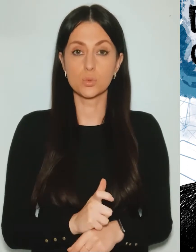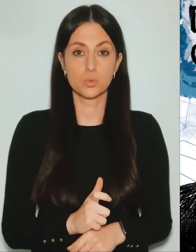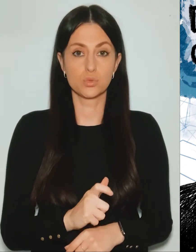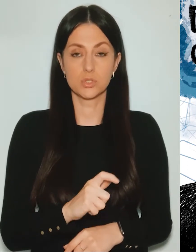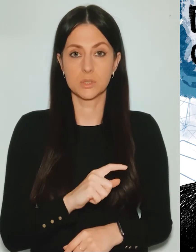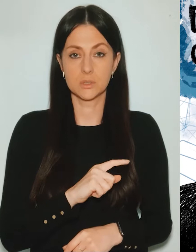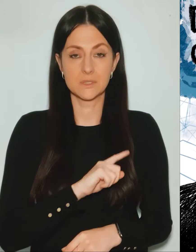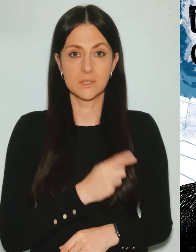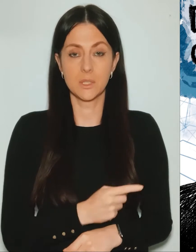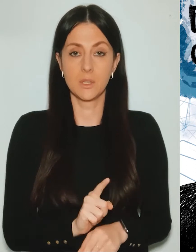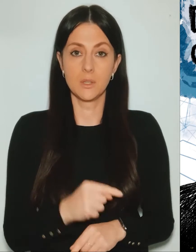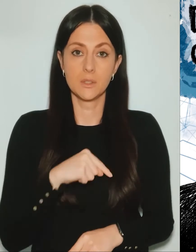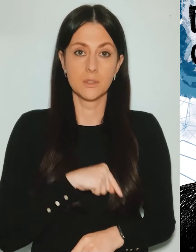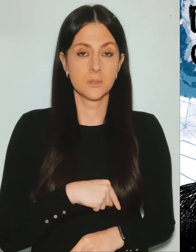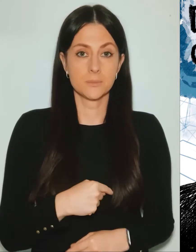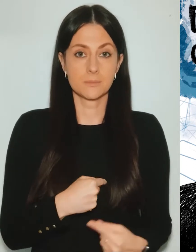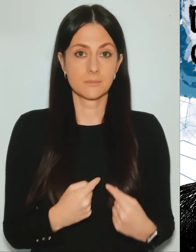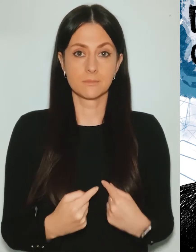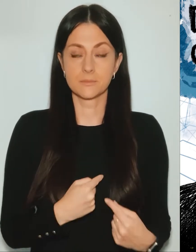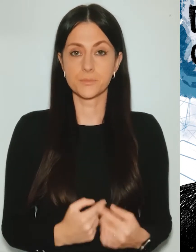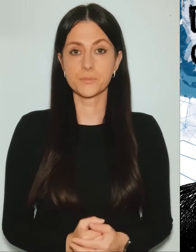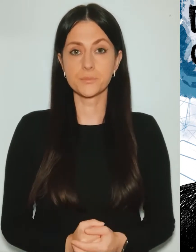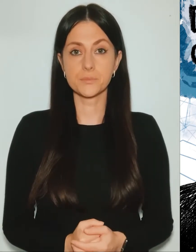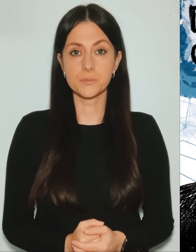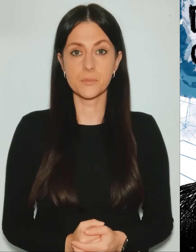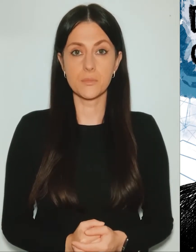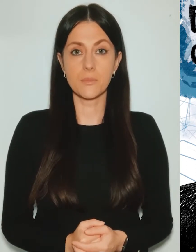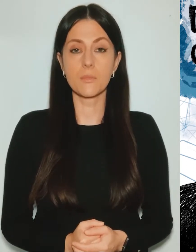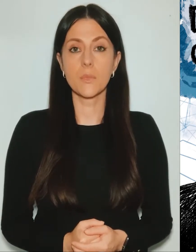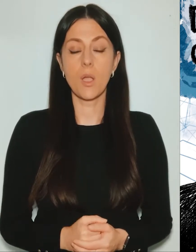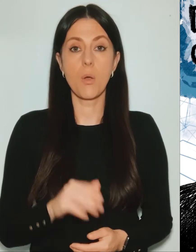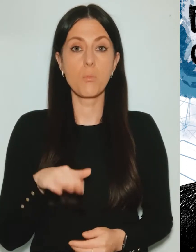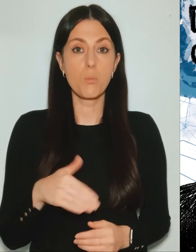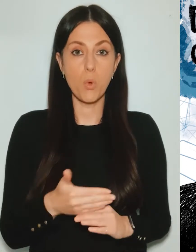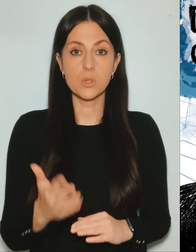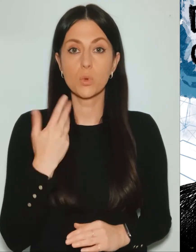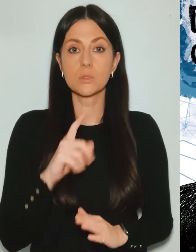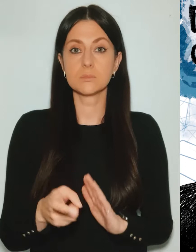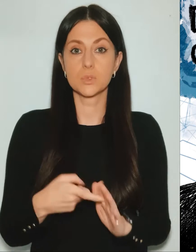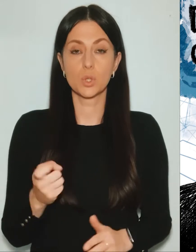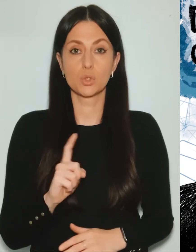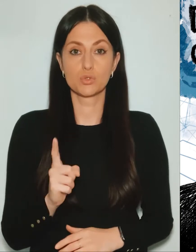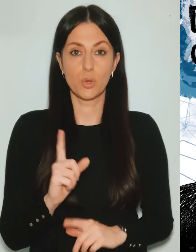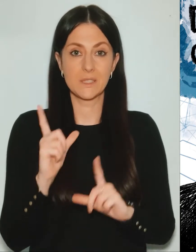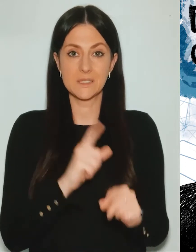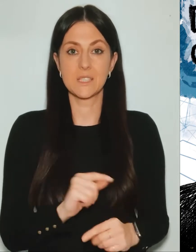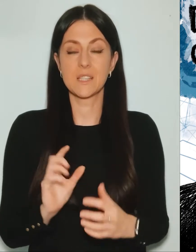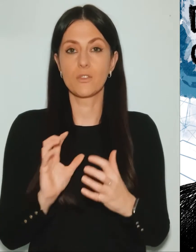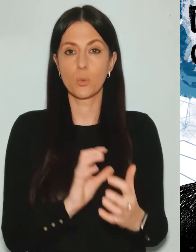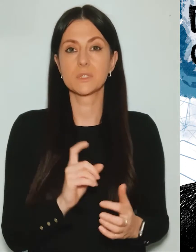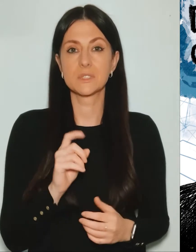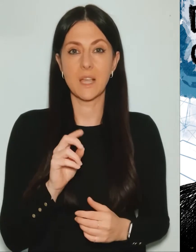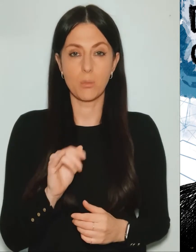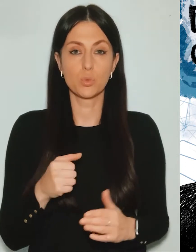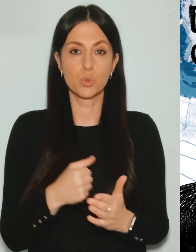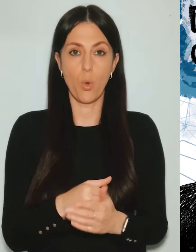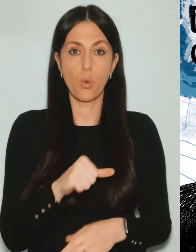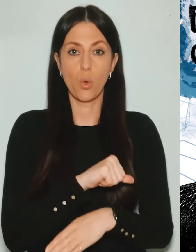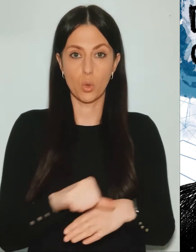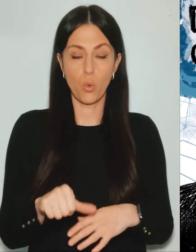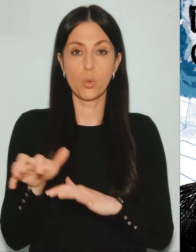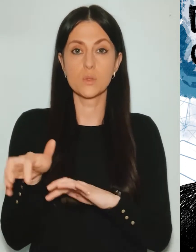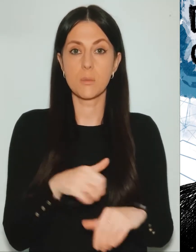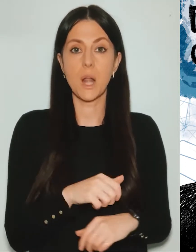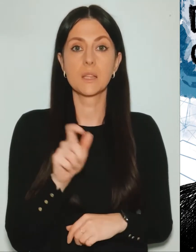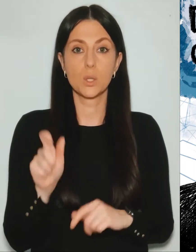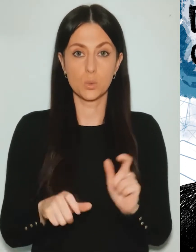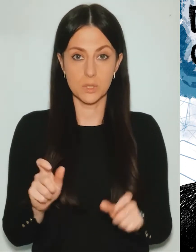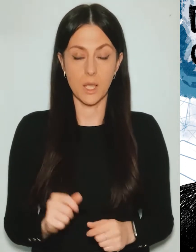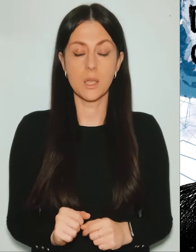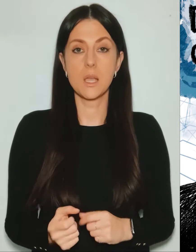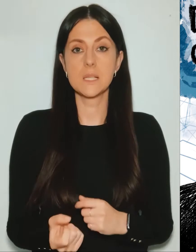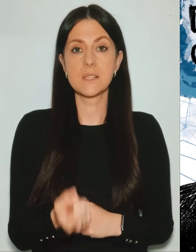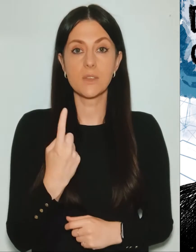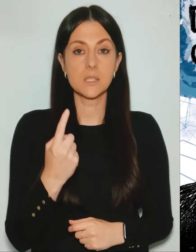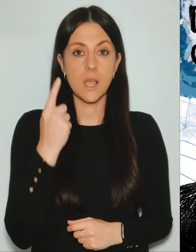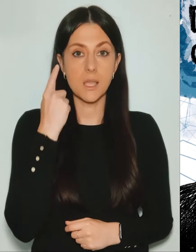Then, when I found out that buses were going from Cheb to the border to pick up people, I got the idea to cook food,